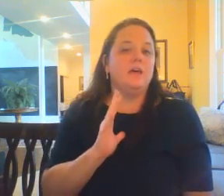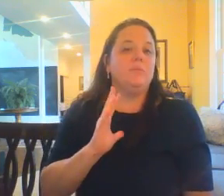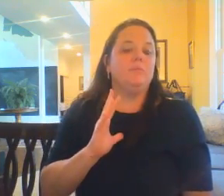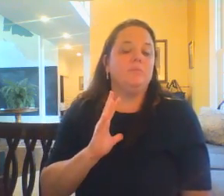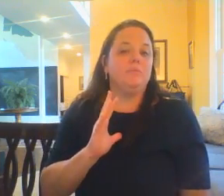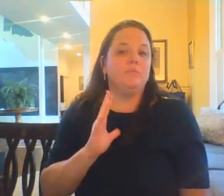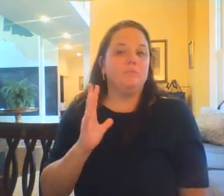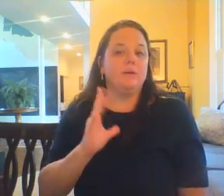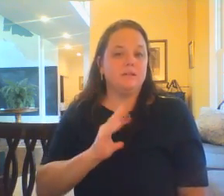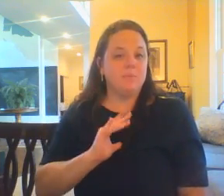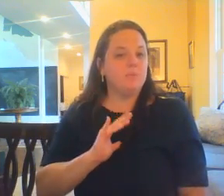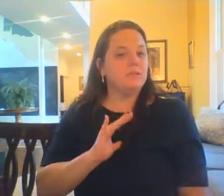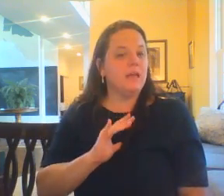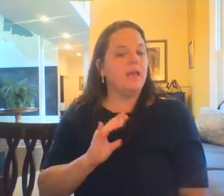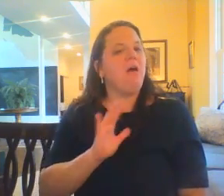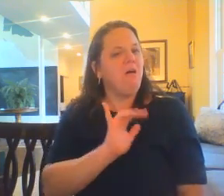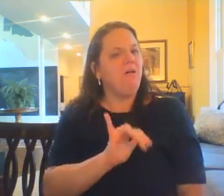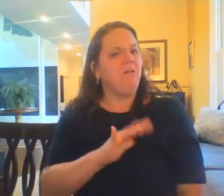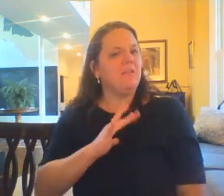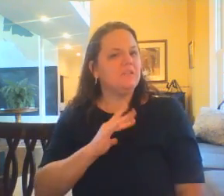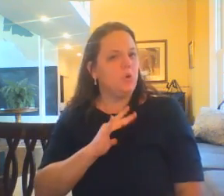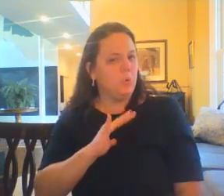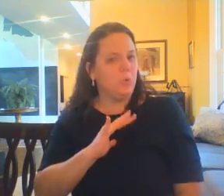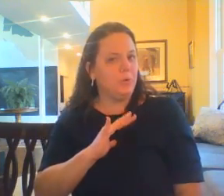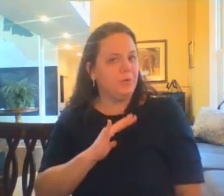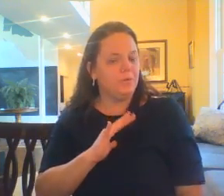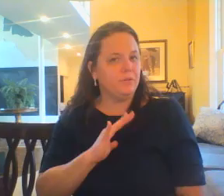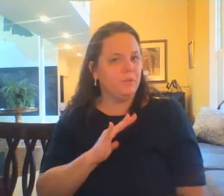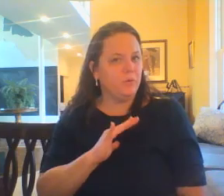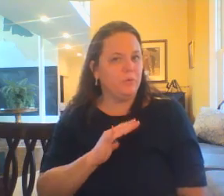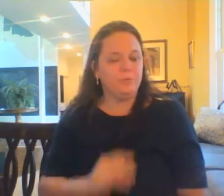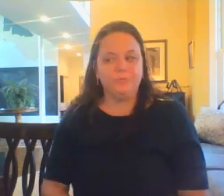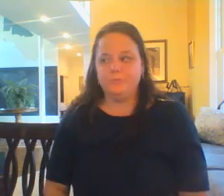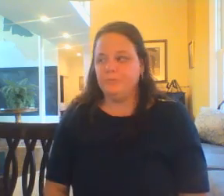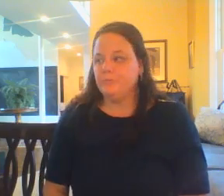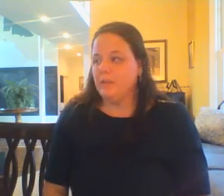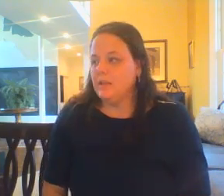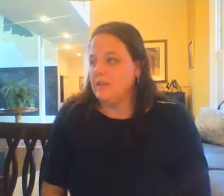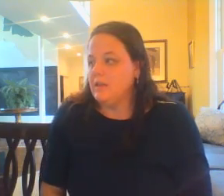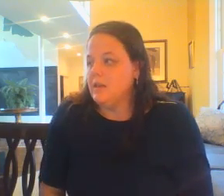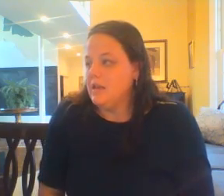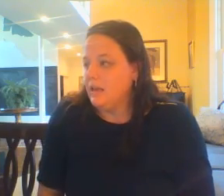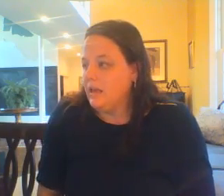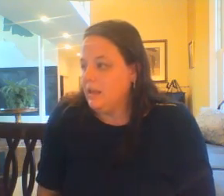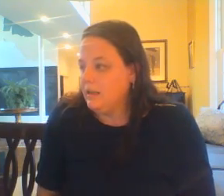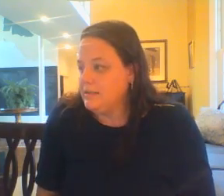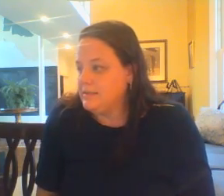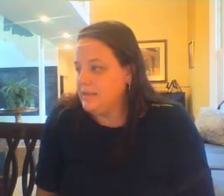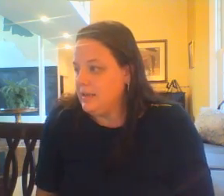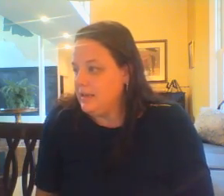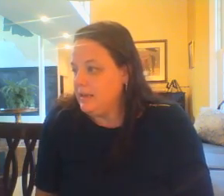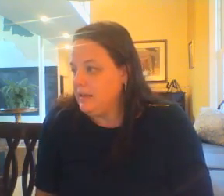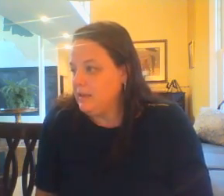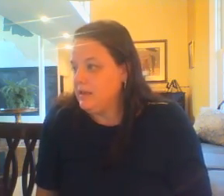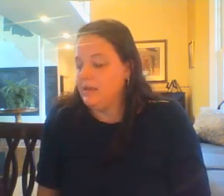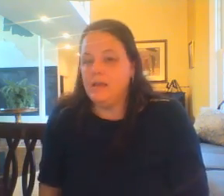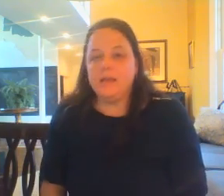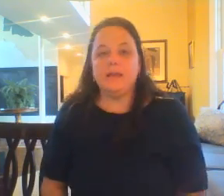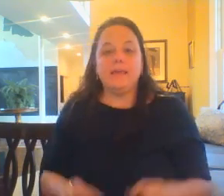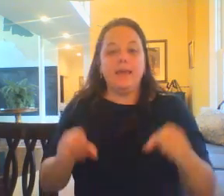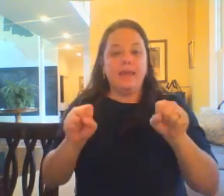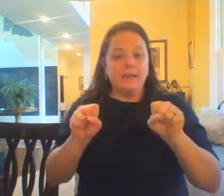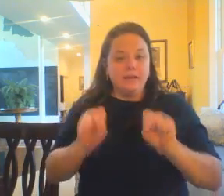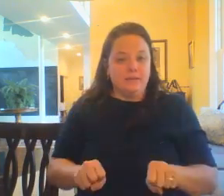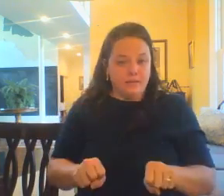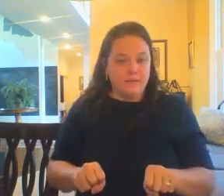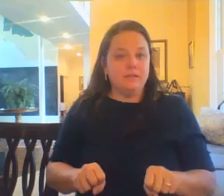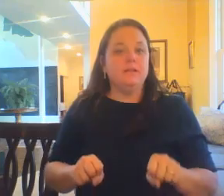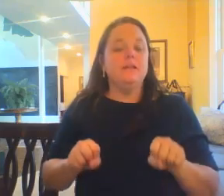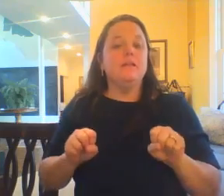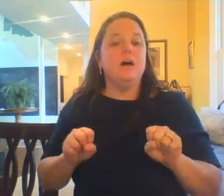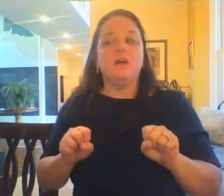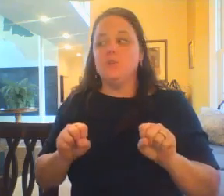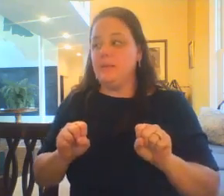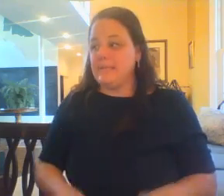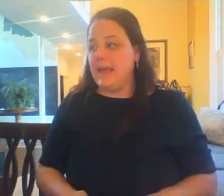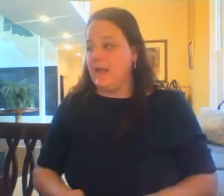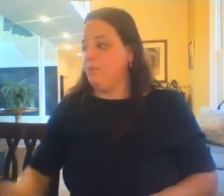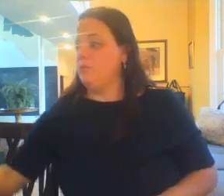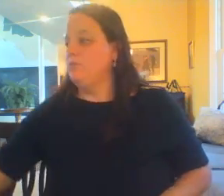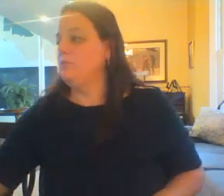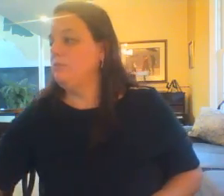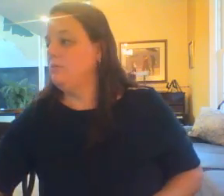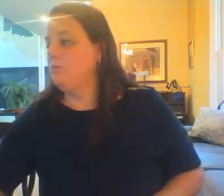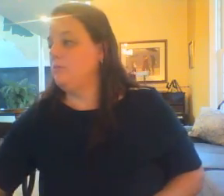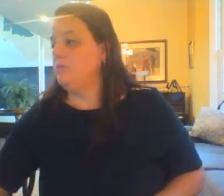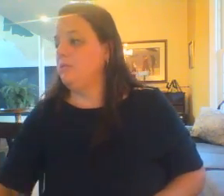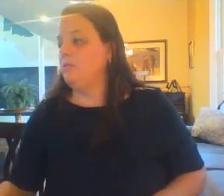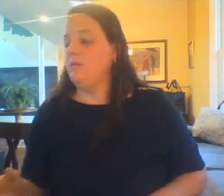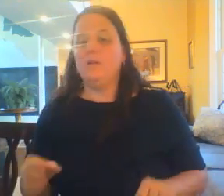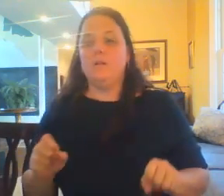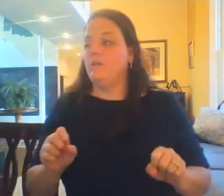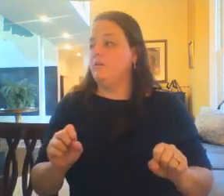but some people say oh that's cool cool